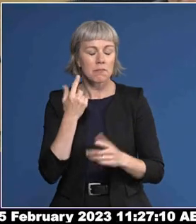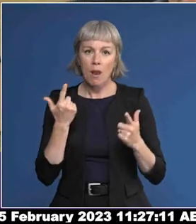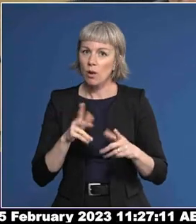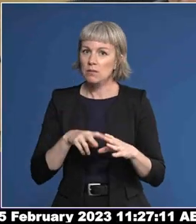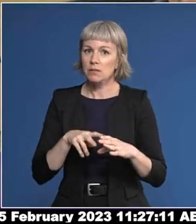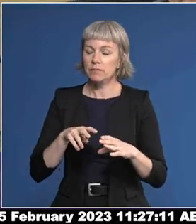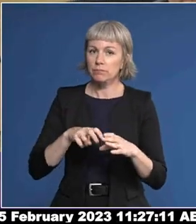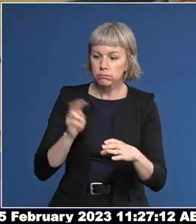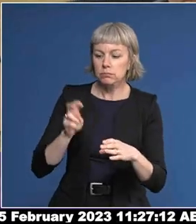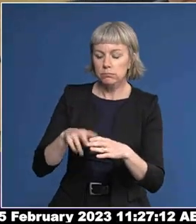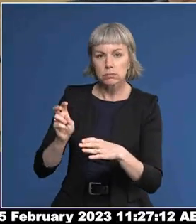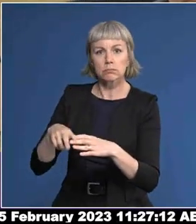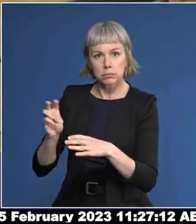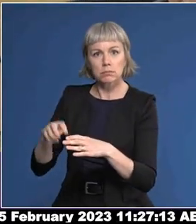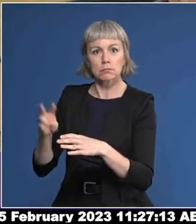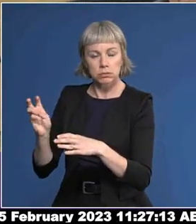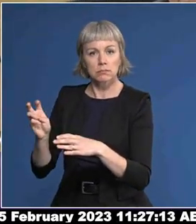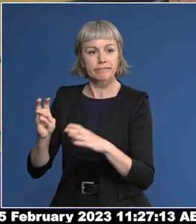accepted that it did have the impact as suggested.